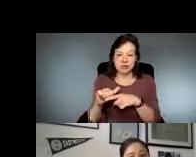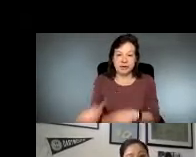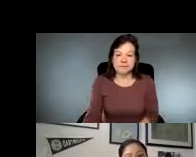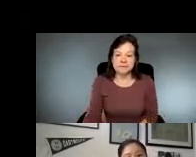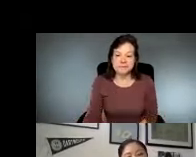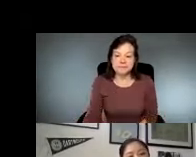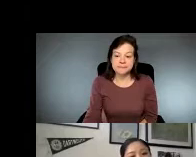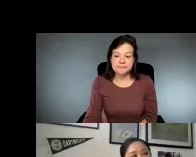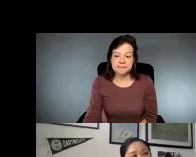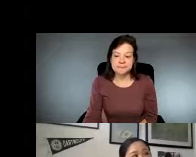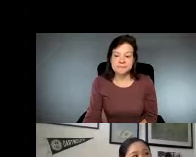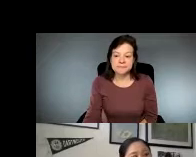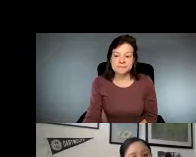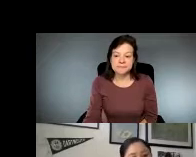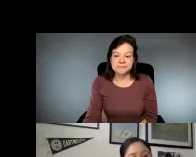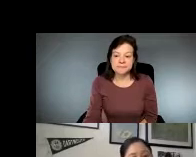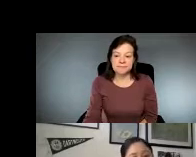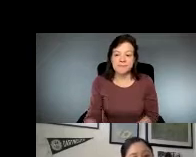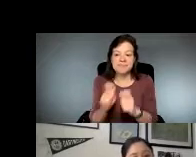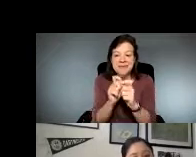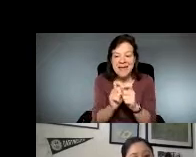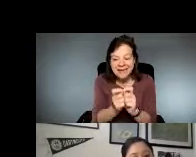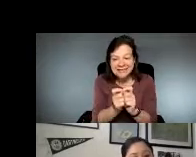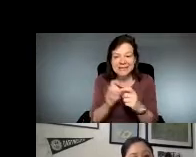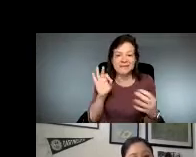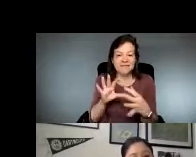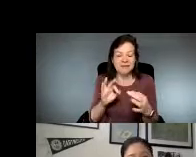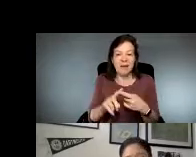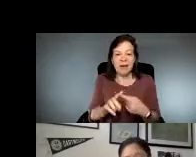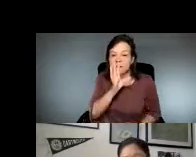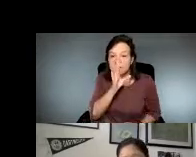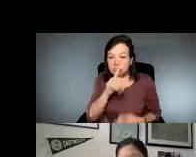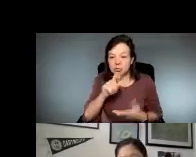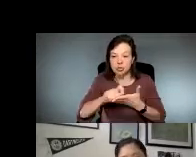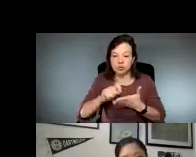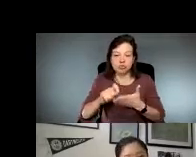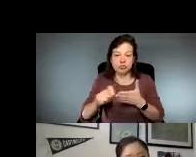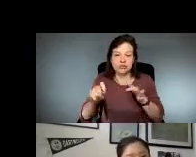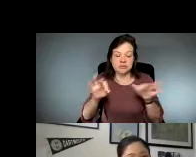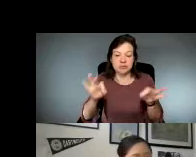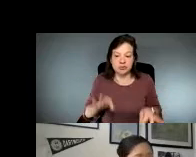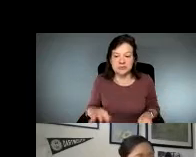editing, and feedback on verbal and written description and digital auditing.